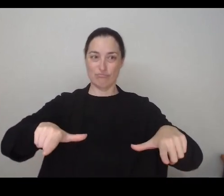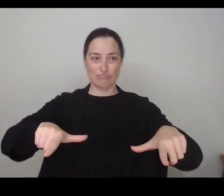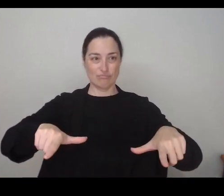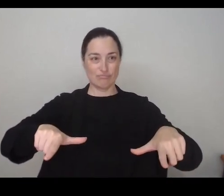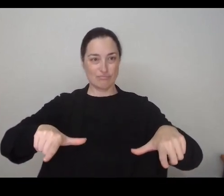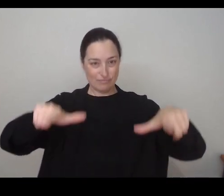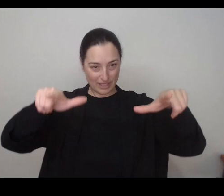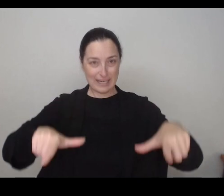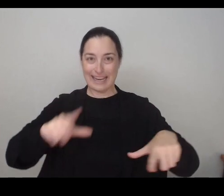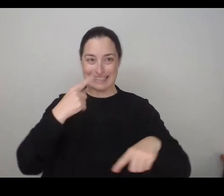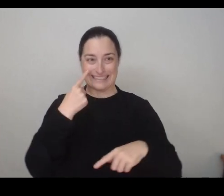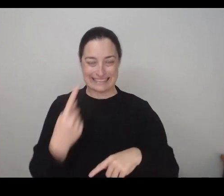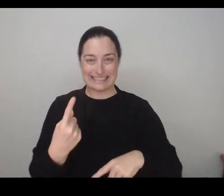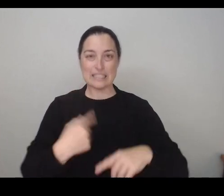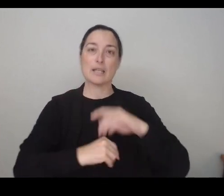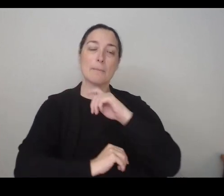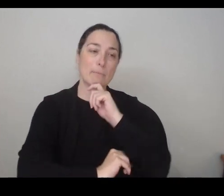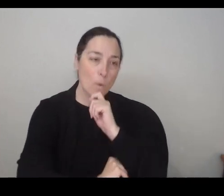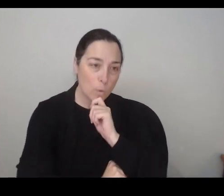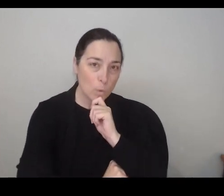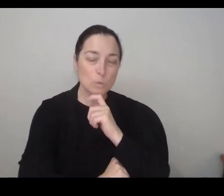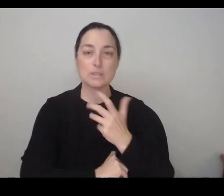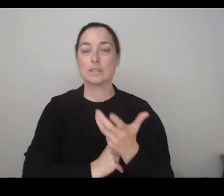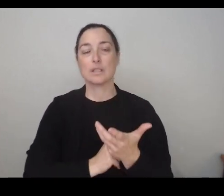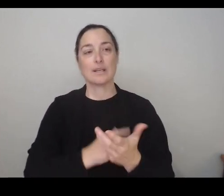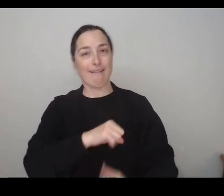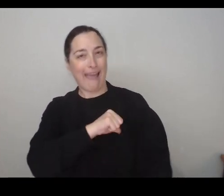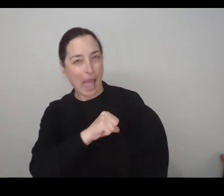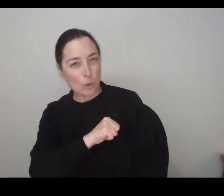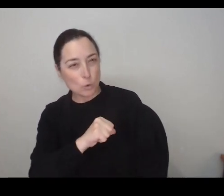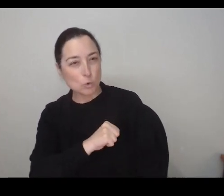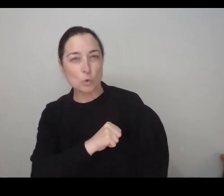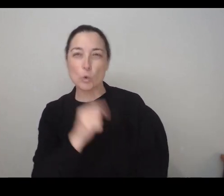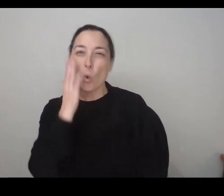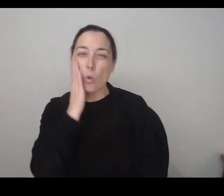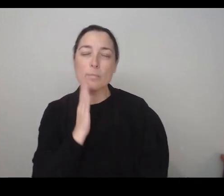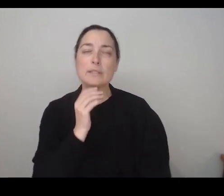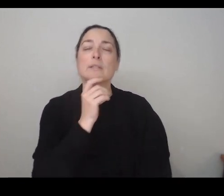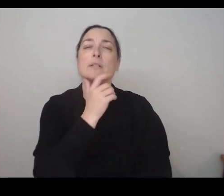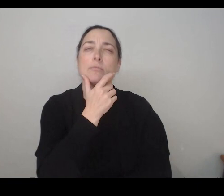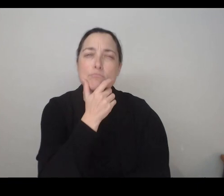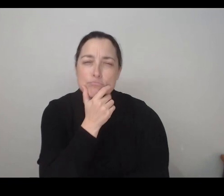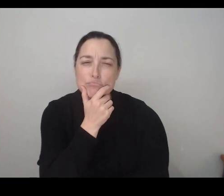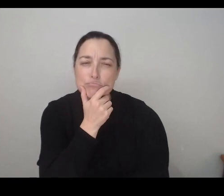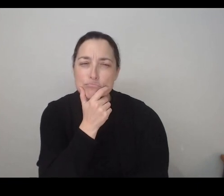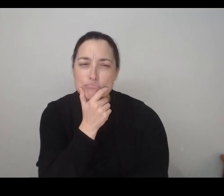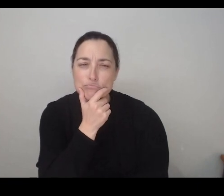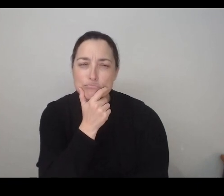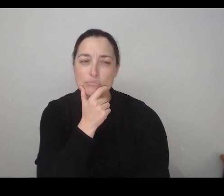and the pose and even the attitude of this brooding woman, which recalls a painting by Degas called "Sulking,"